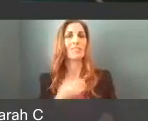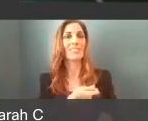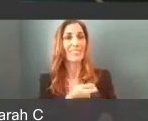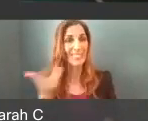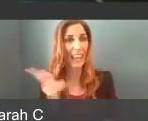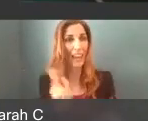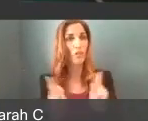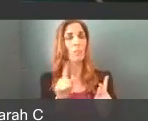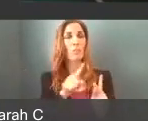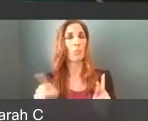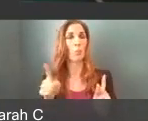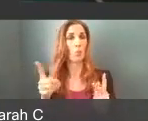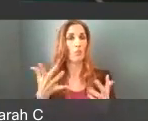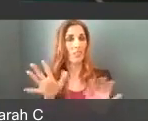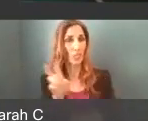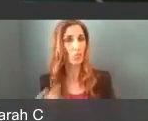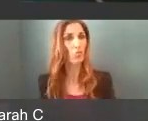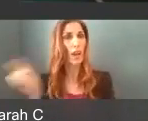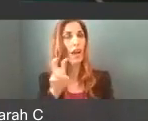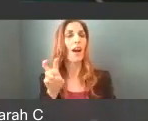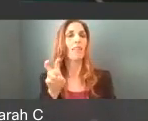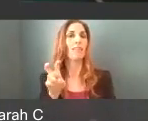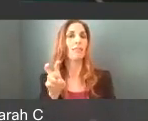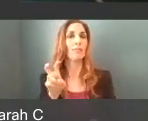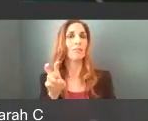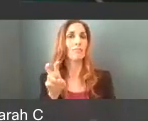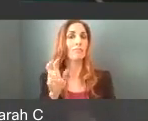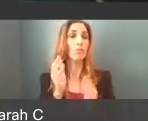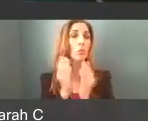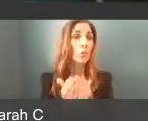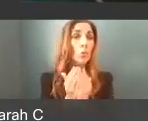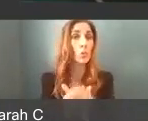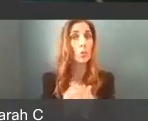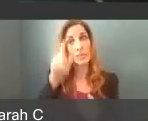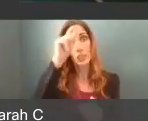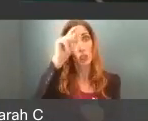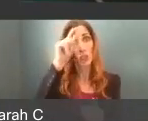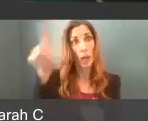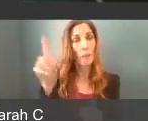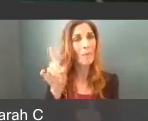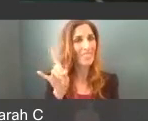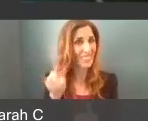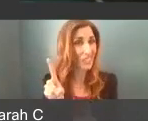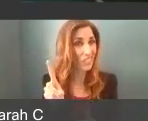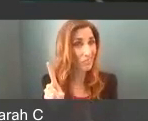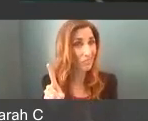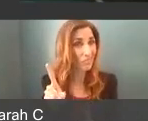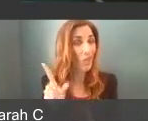traveled on Nile cruises in Egypt where there had been boats that had quite a bit of spread.